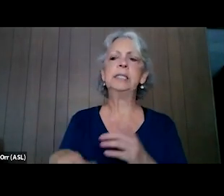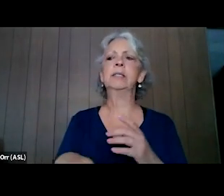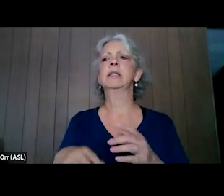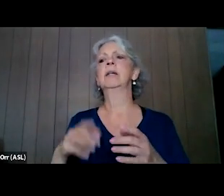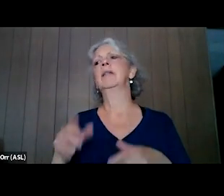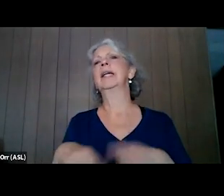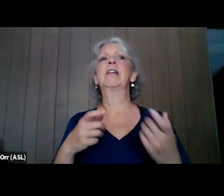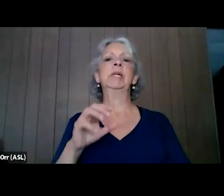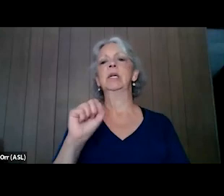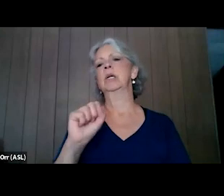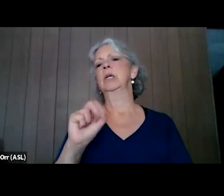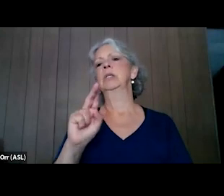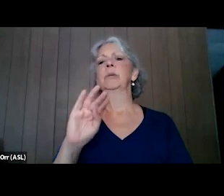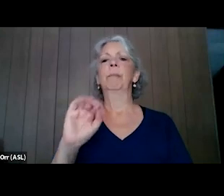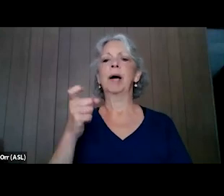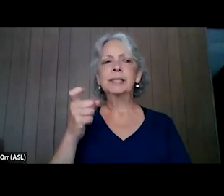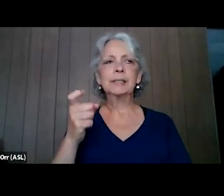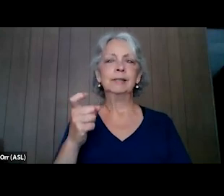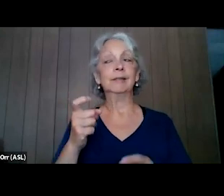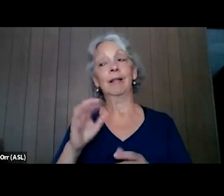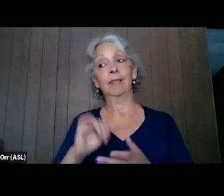And obviously that does nothing for xylazine,